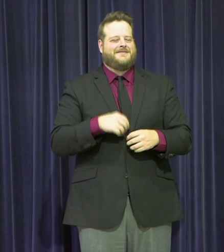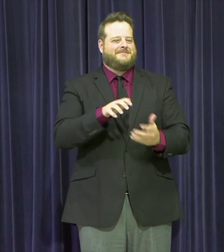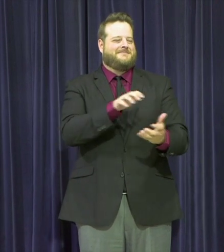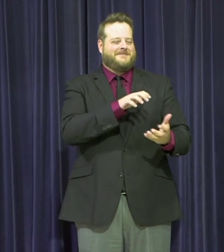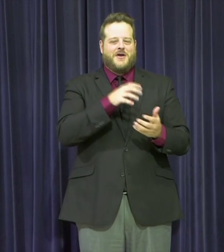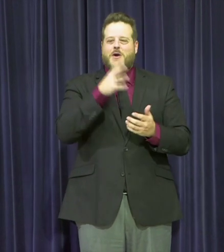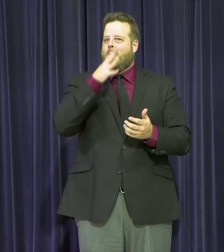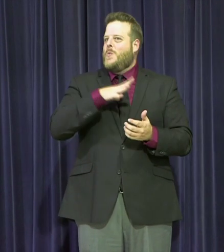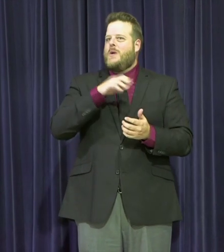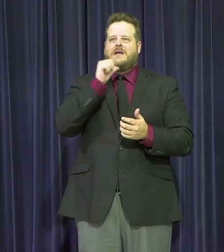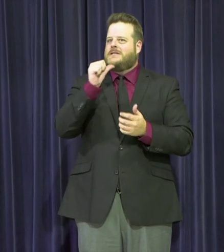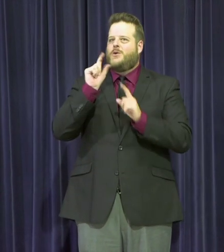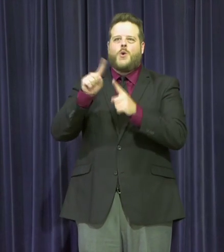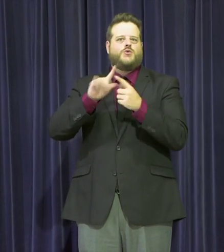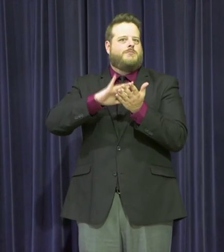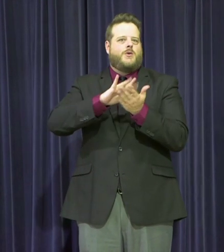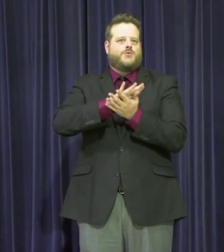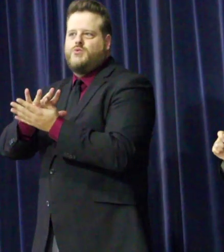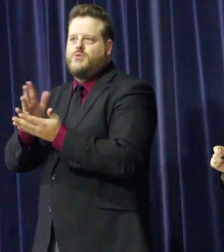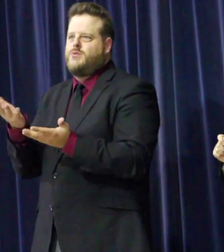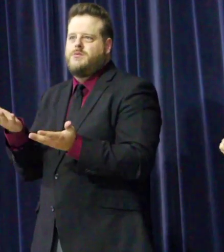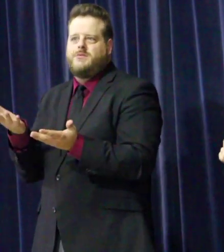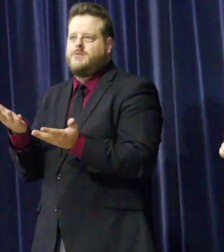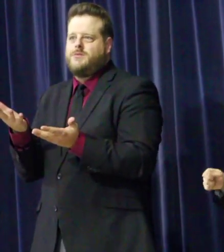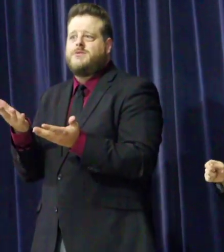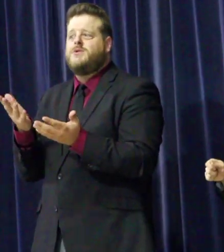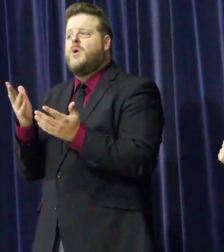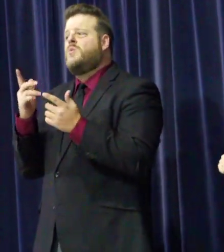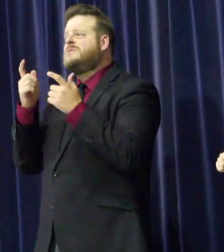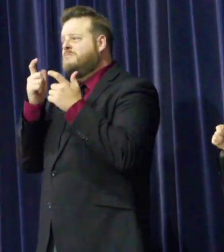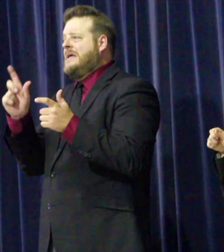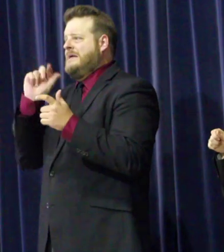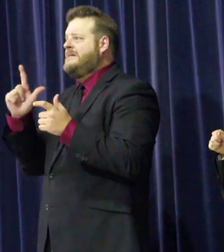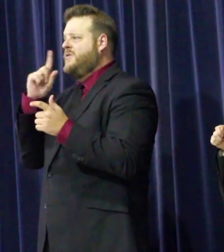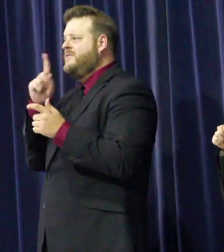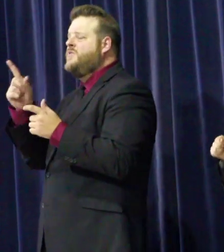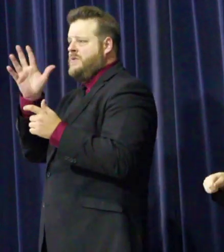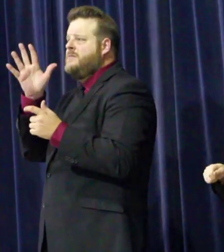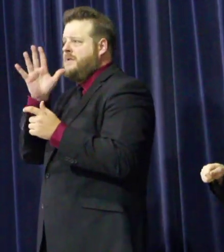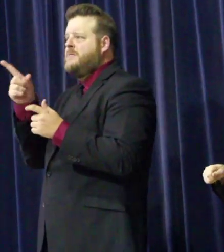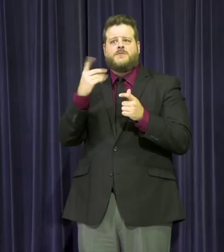Women didn't go to medical school and it was a very big deal for her to have a daughter